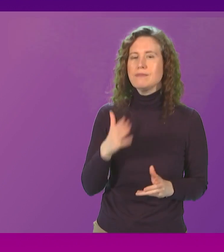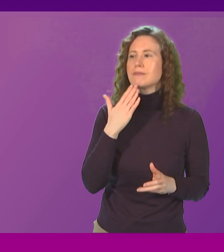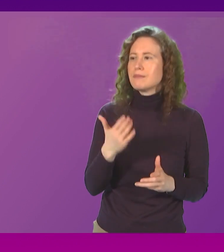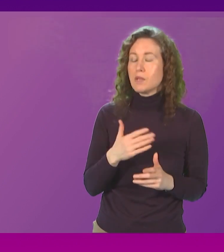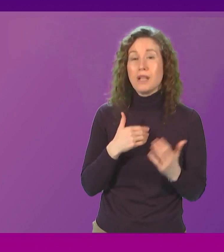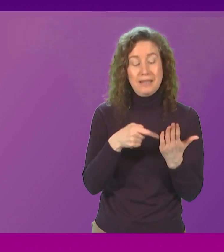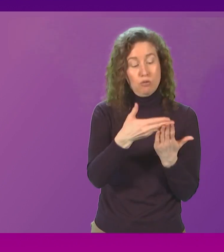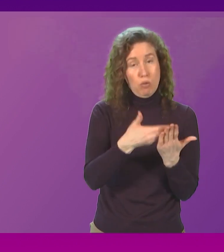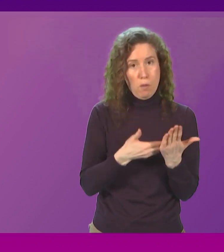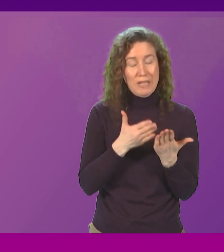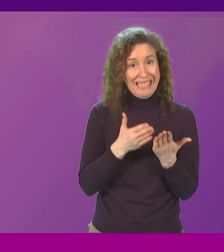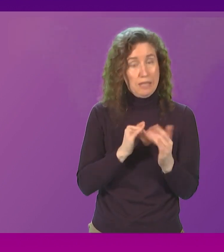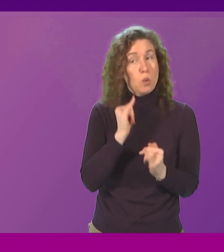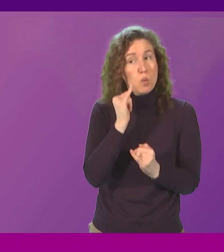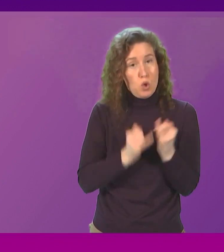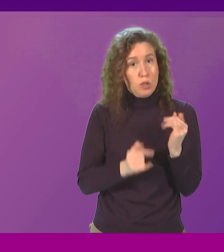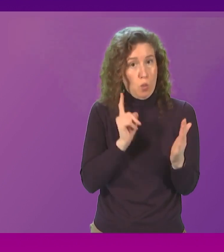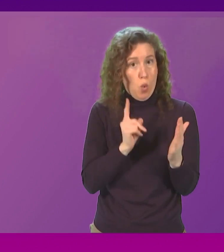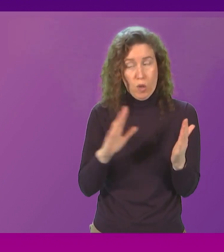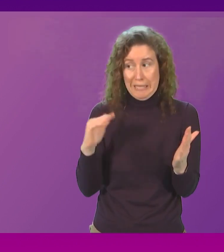The IPCC report is the starkest warning yet that, while our world leaders fiddle, the